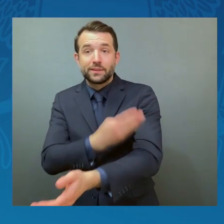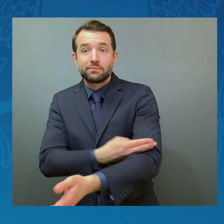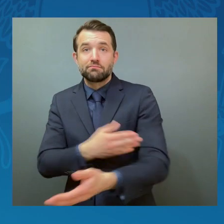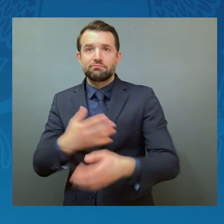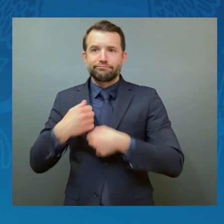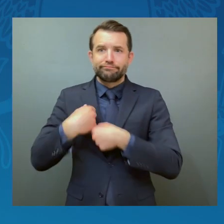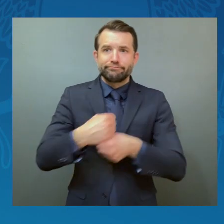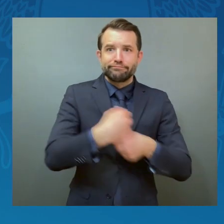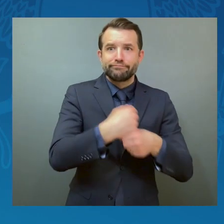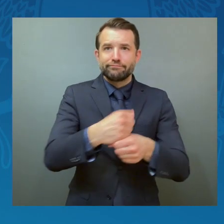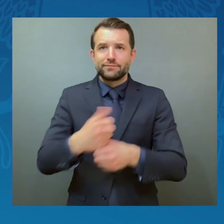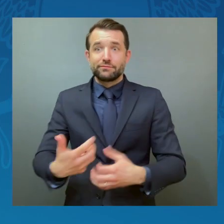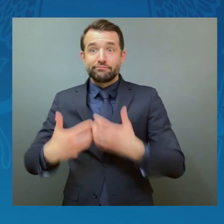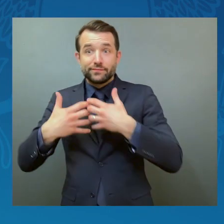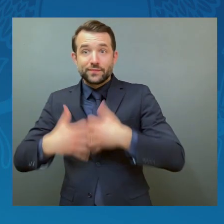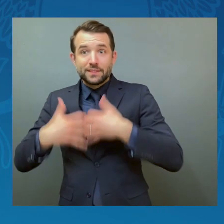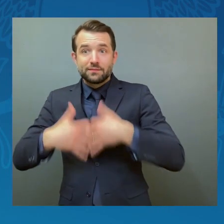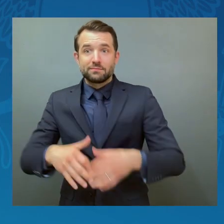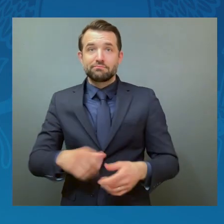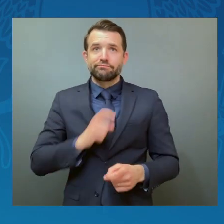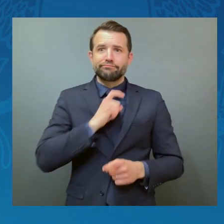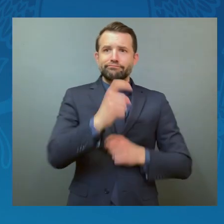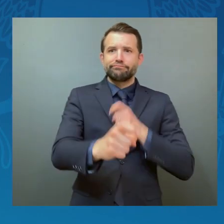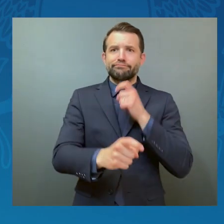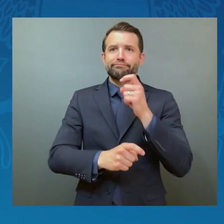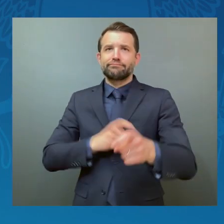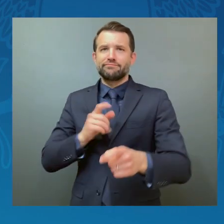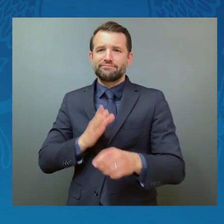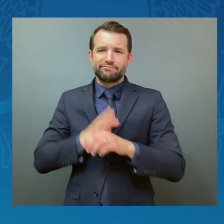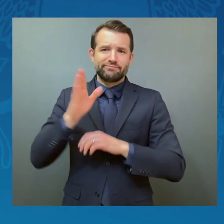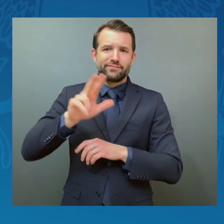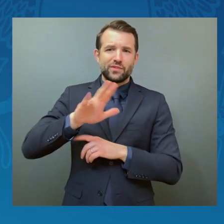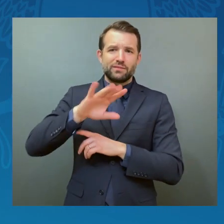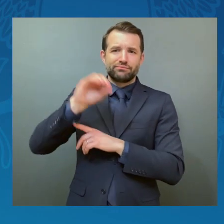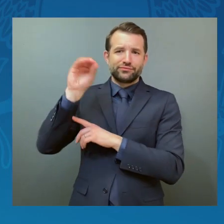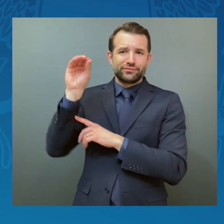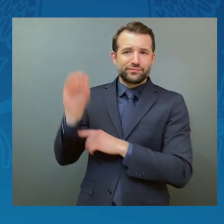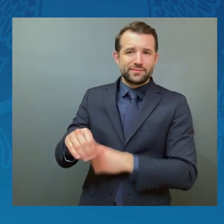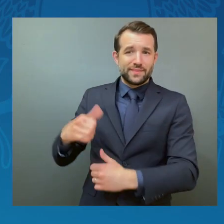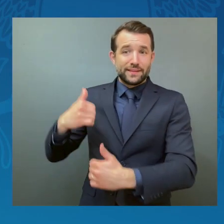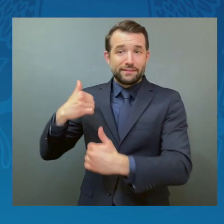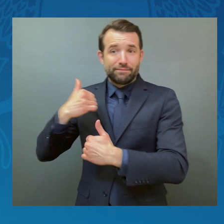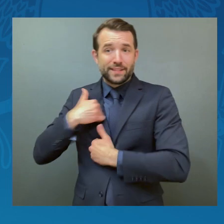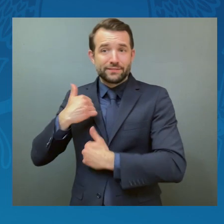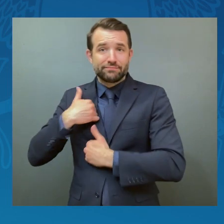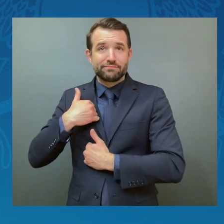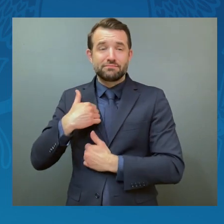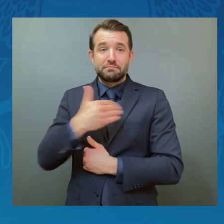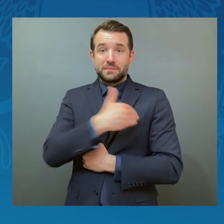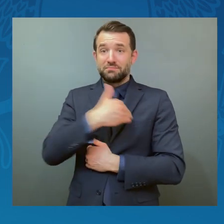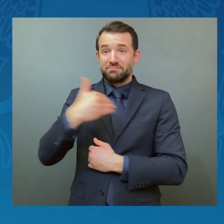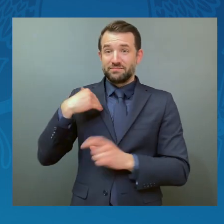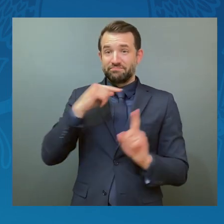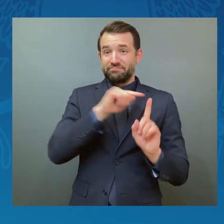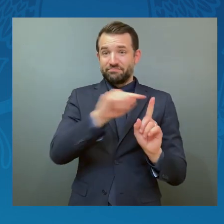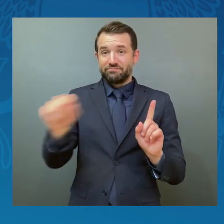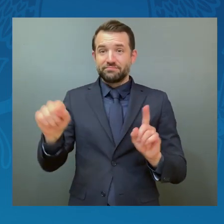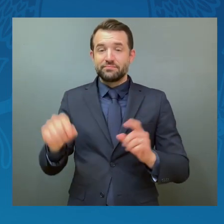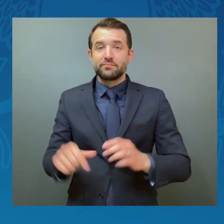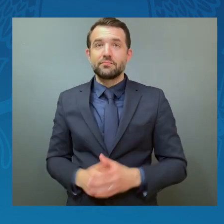contributes more than 35 percent of our nation's military members, and operates about 80 percent of the nation's